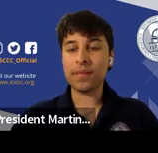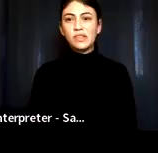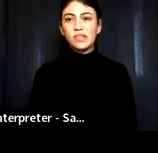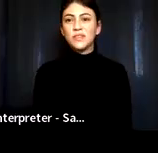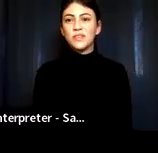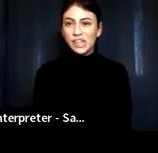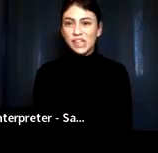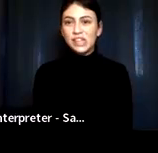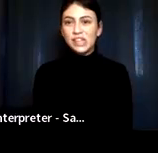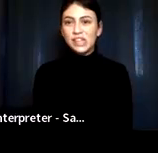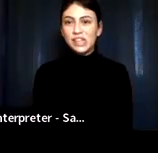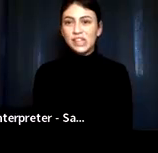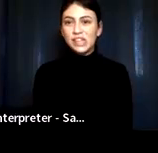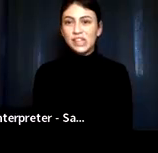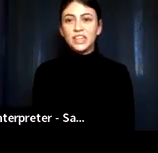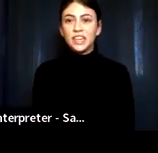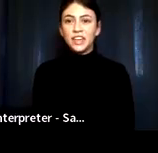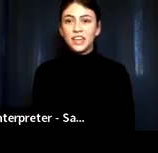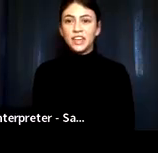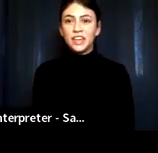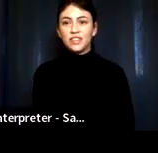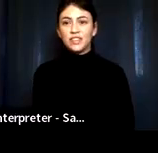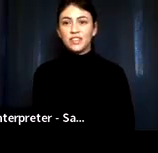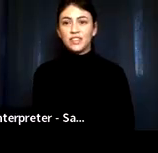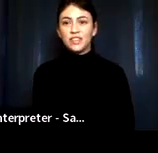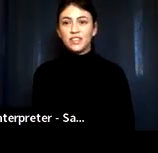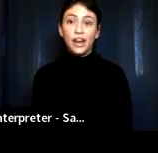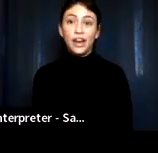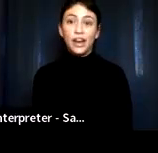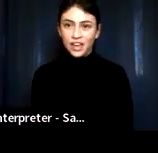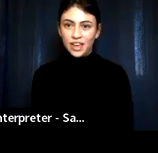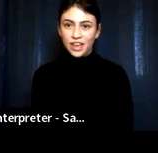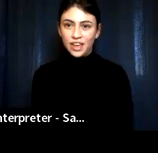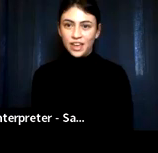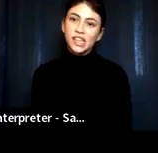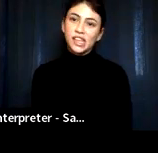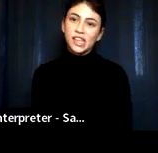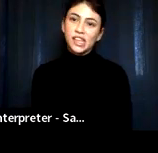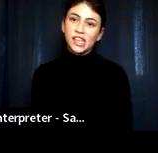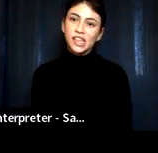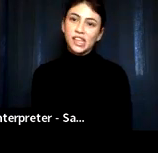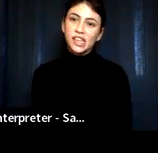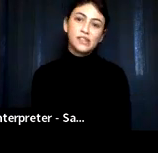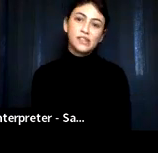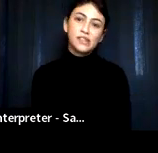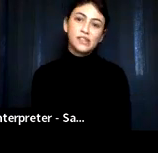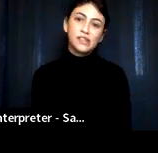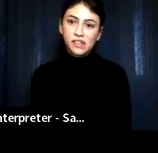Oh, yes, definitely. There's a wide array of disabilities that seek services with DSPS.